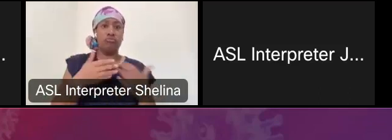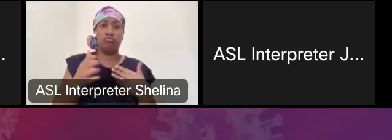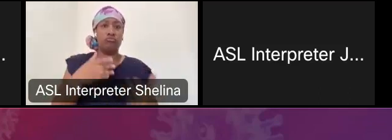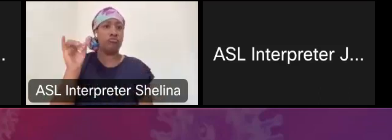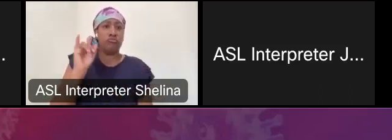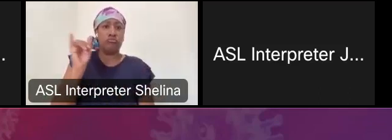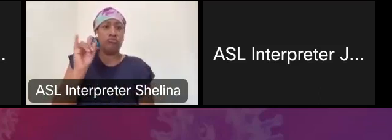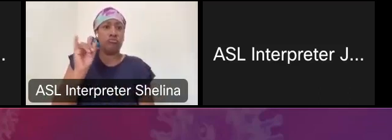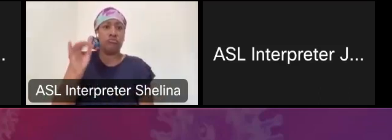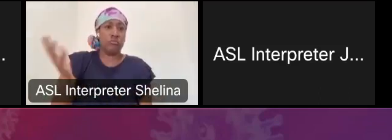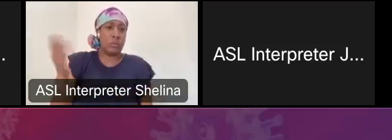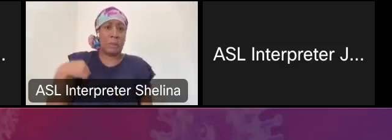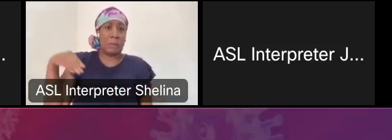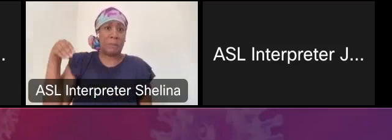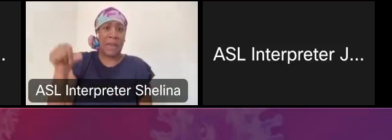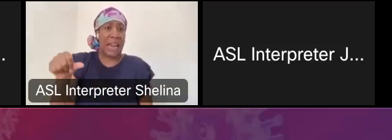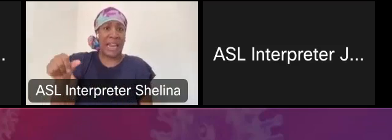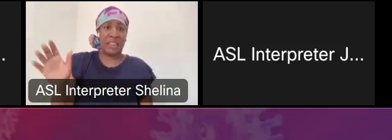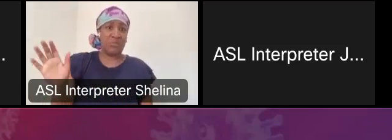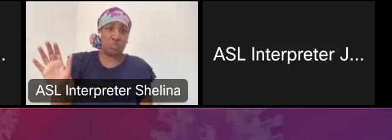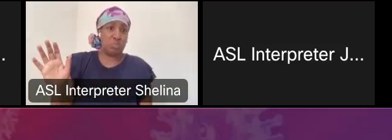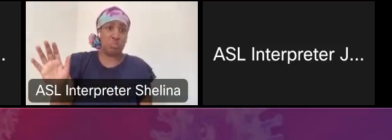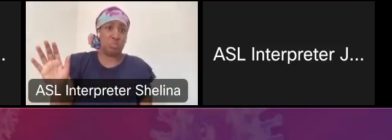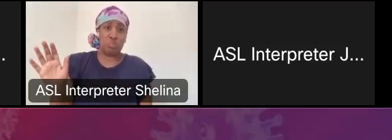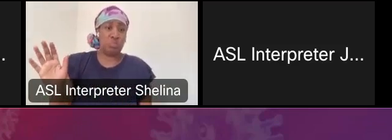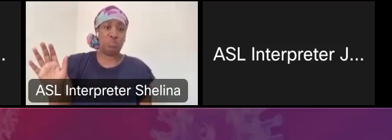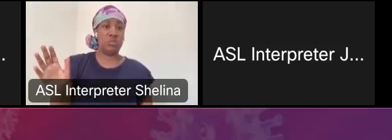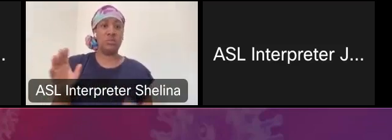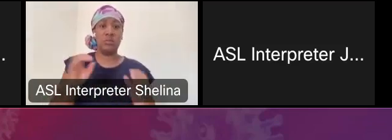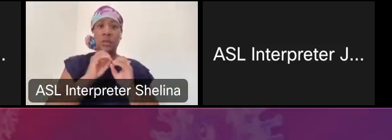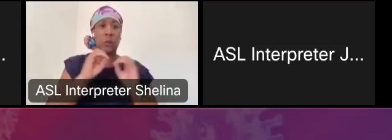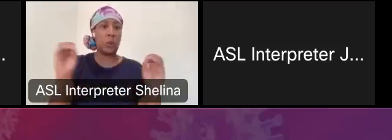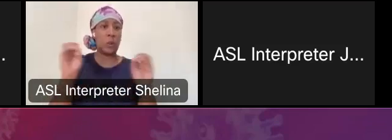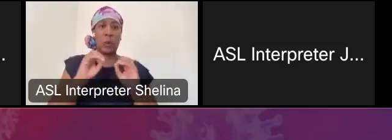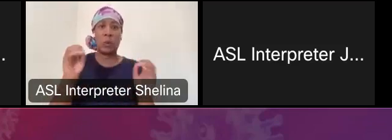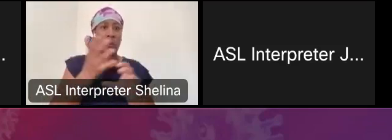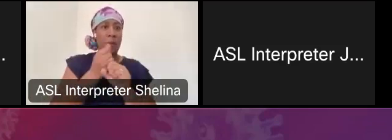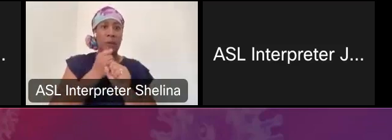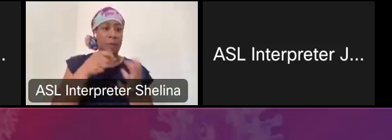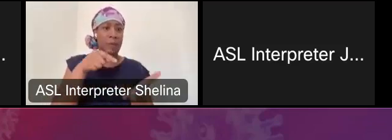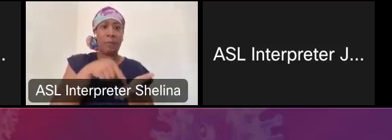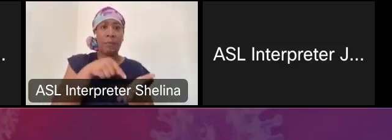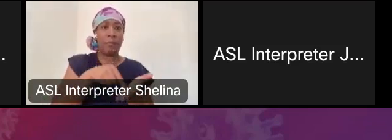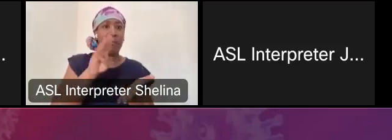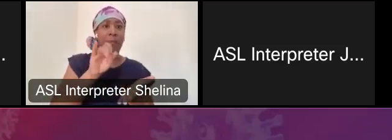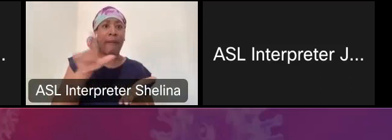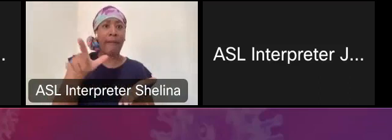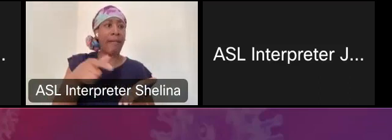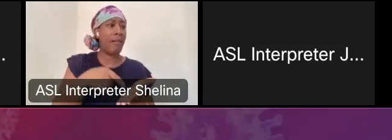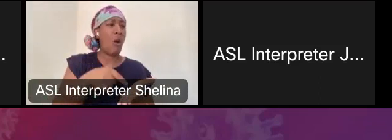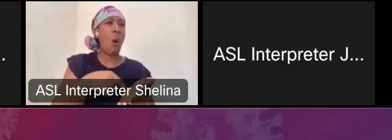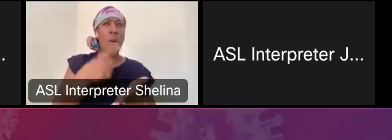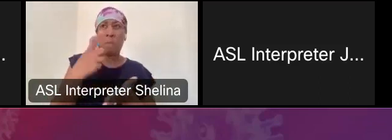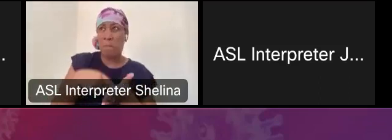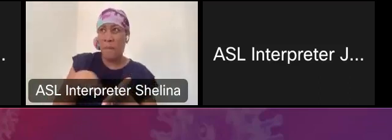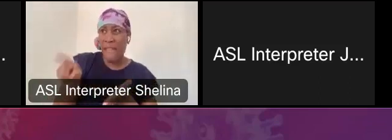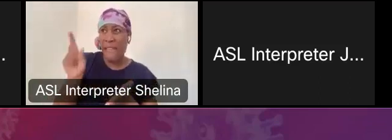Or cannot pay the administration fee. No 1 should receive a bill for the vaccine, or be charged an administrative fee.